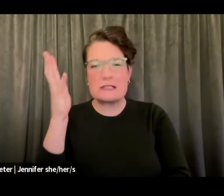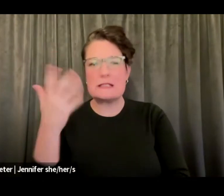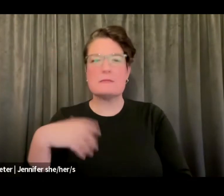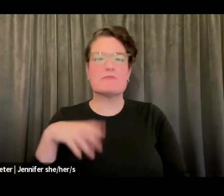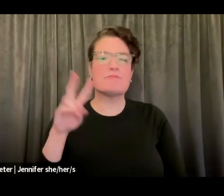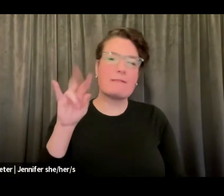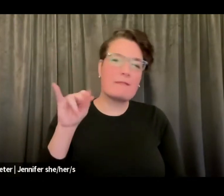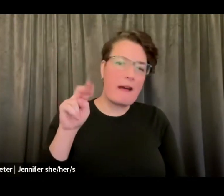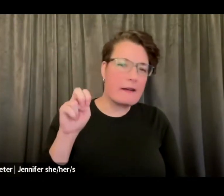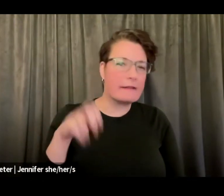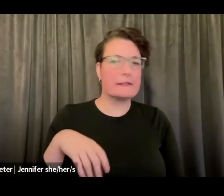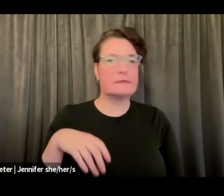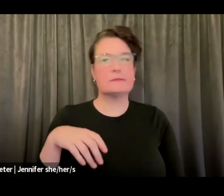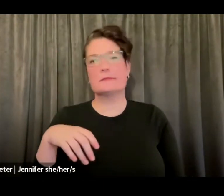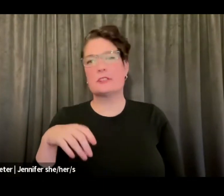each month of the Hebrew year.